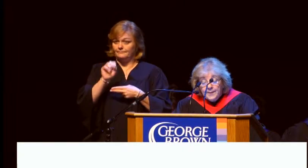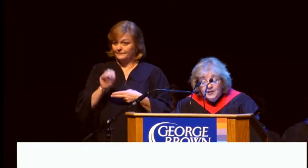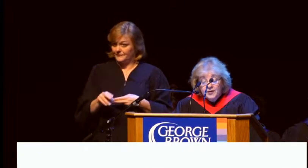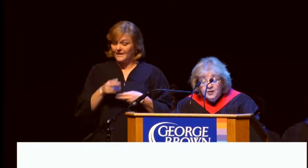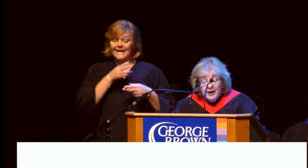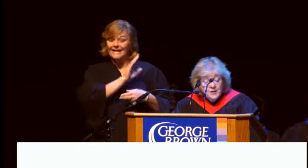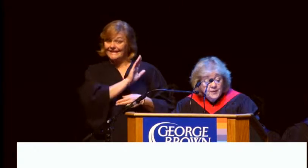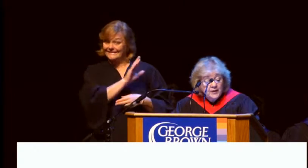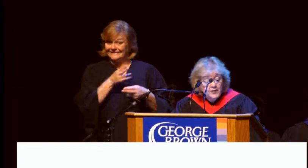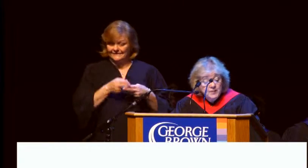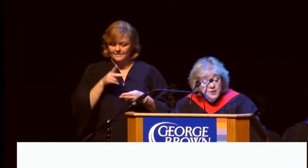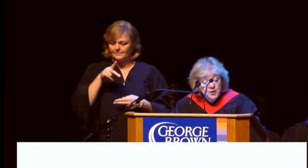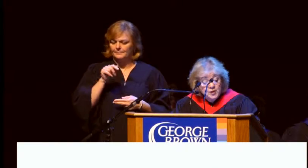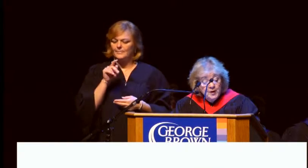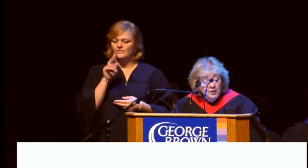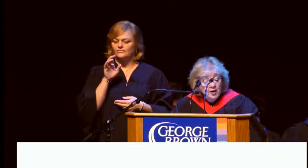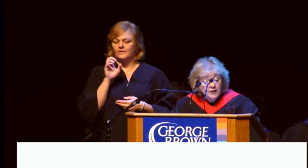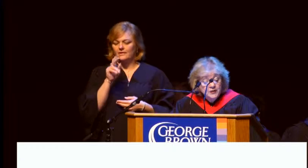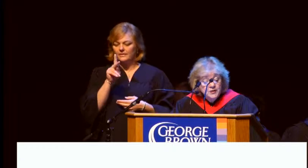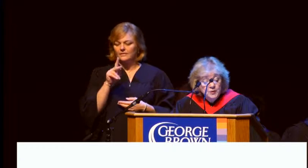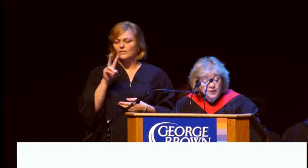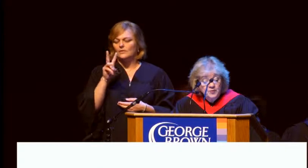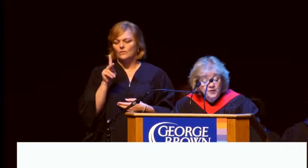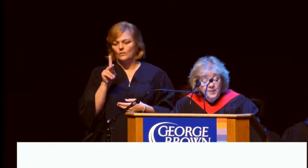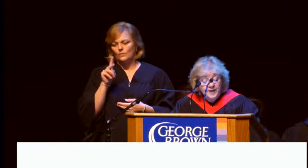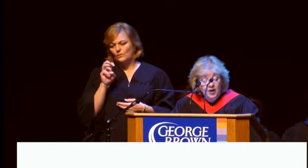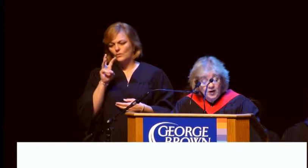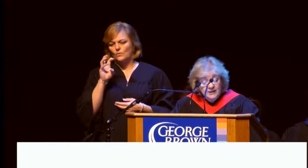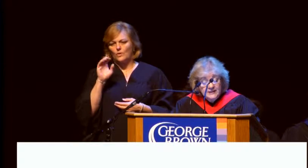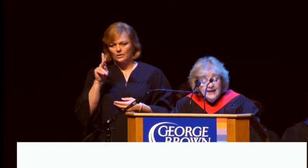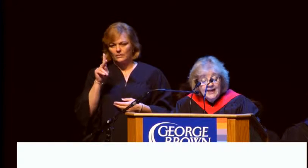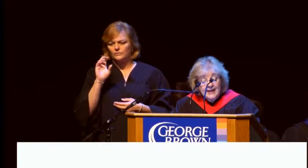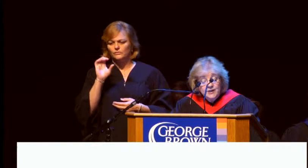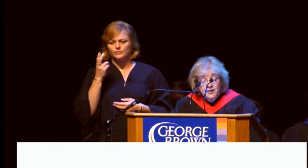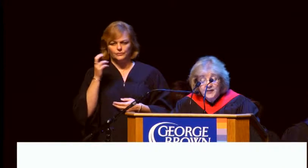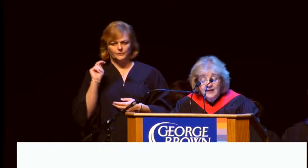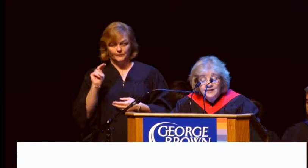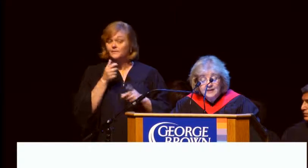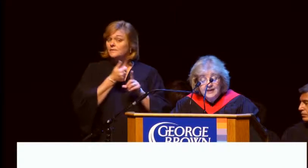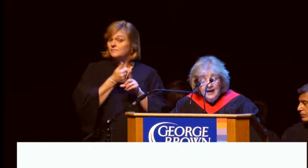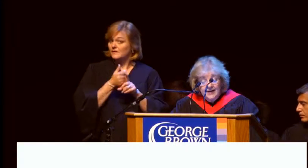PATRICK GRADUATED FROM THE GEORGE BROWN COLLEGE SCHOOL OF PERFORMING ARTS IN 2009.